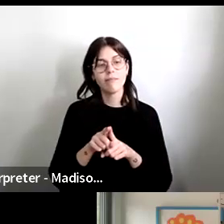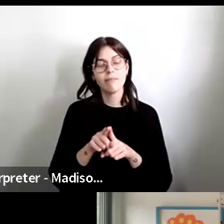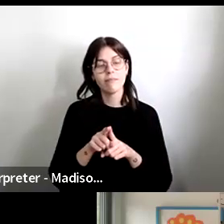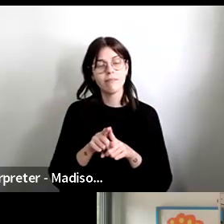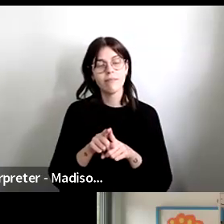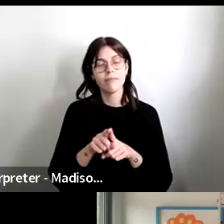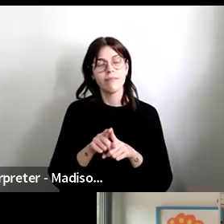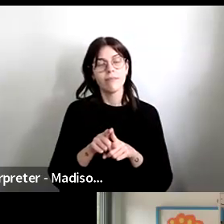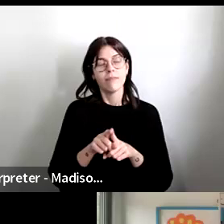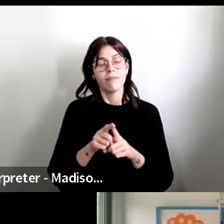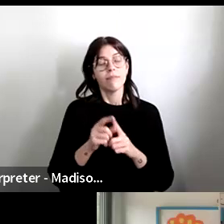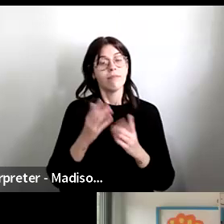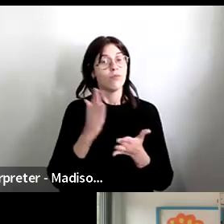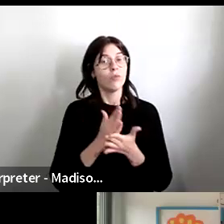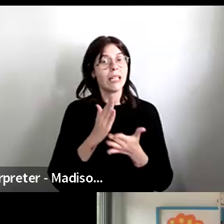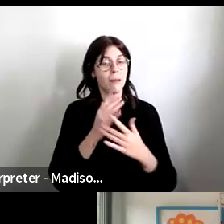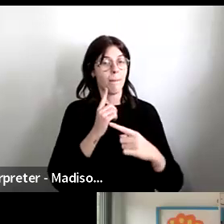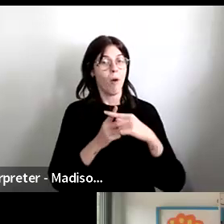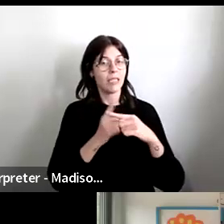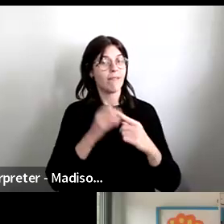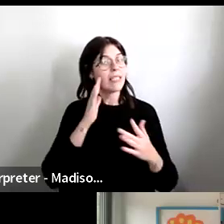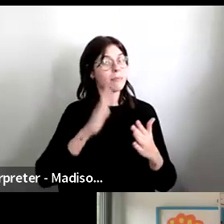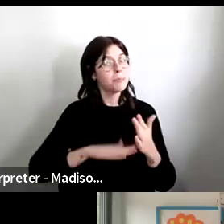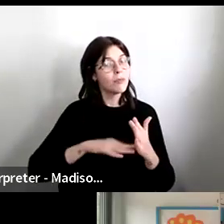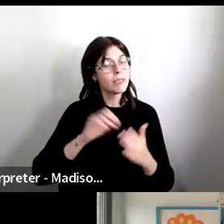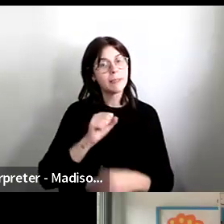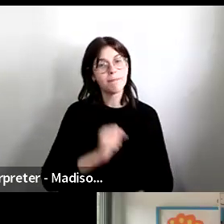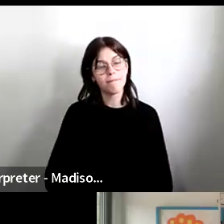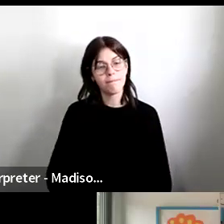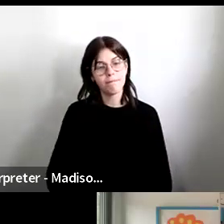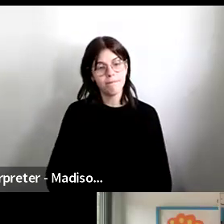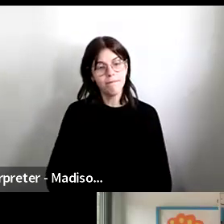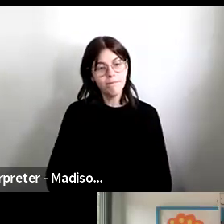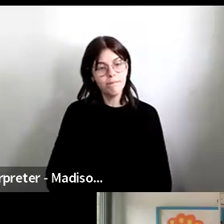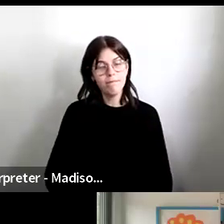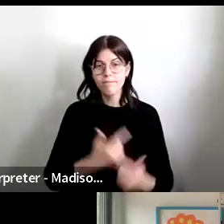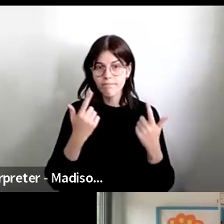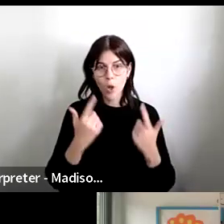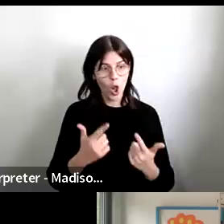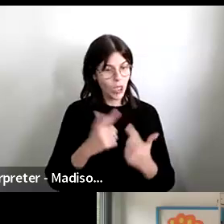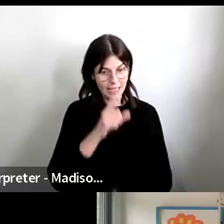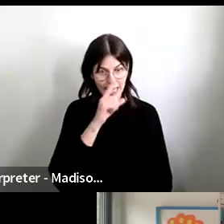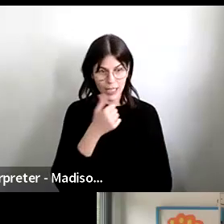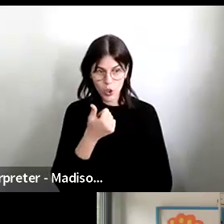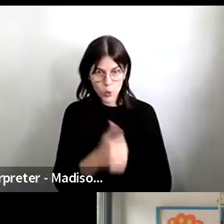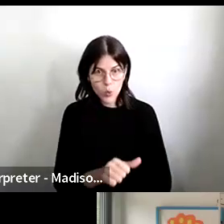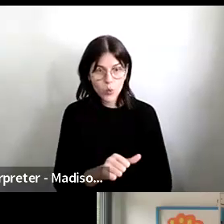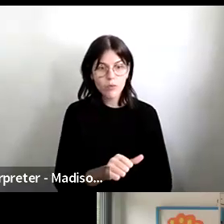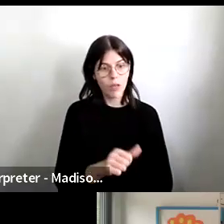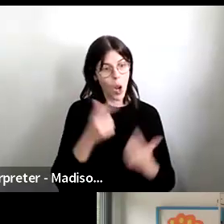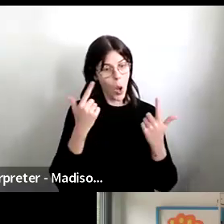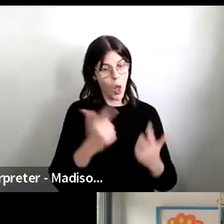a really positive experience. A lot to take out of it and what to put into it.